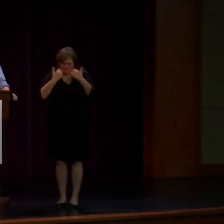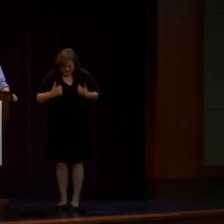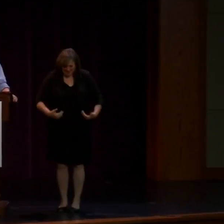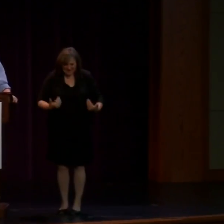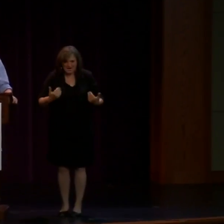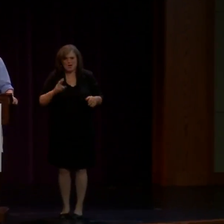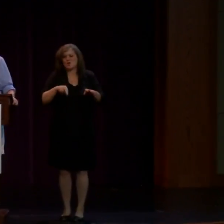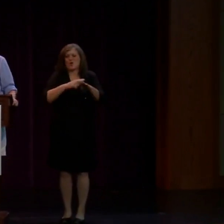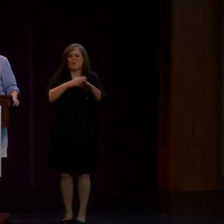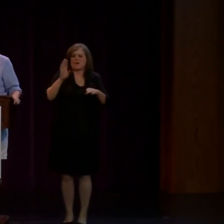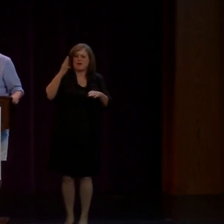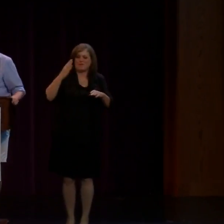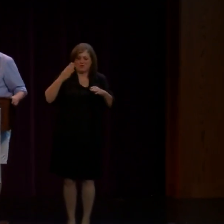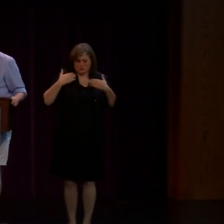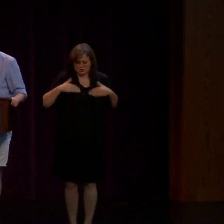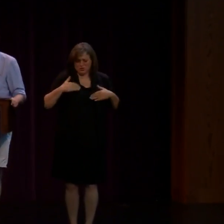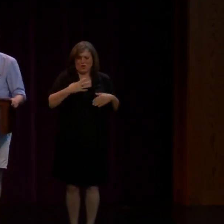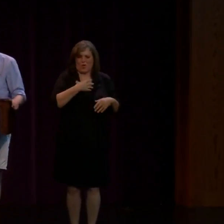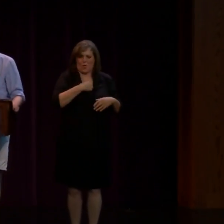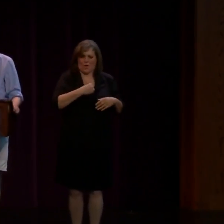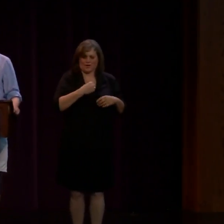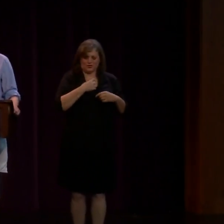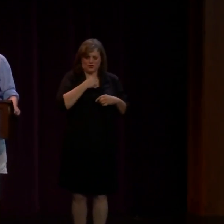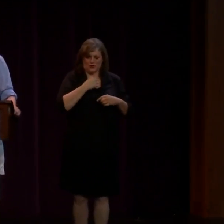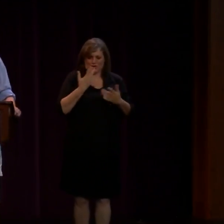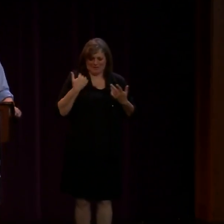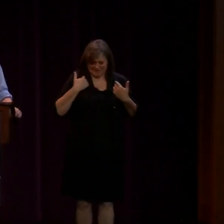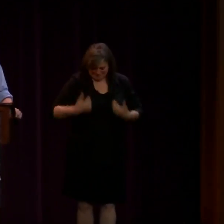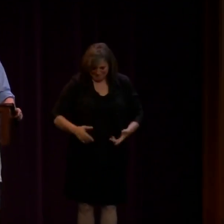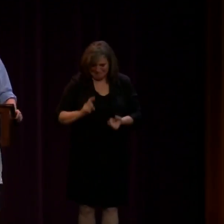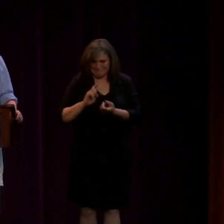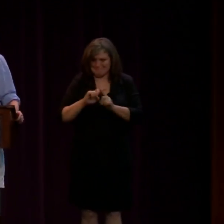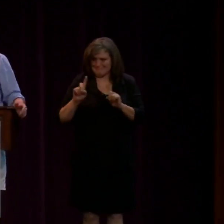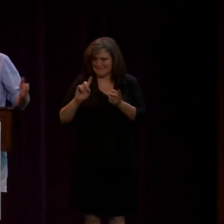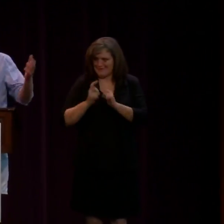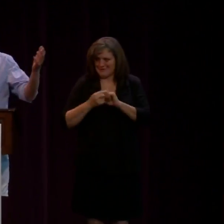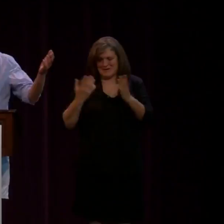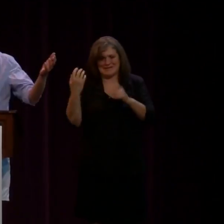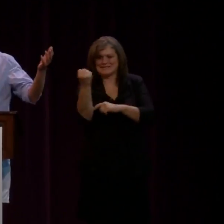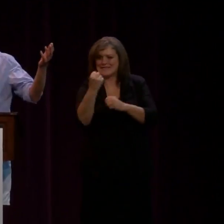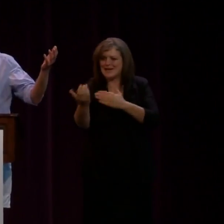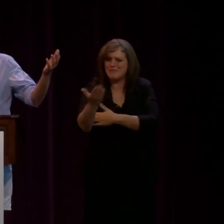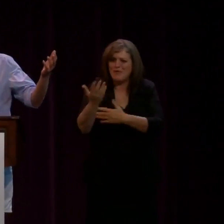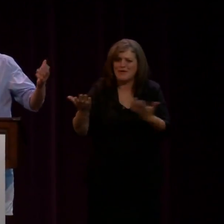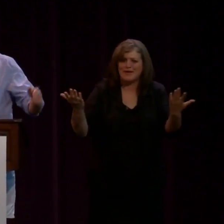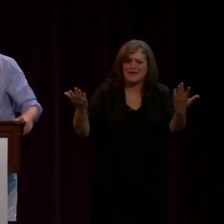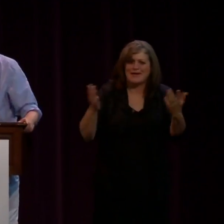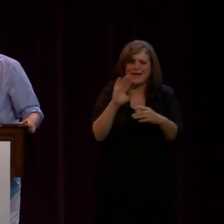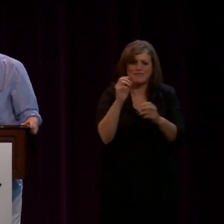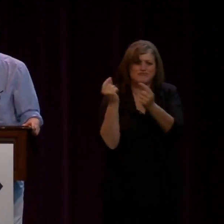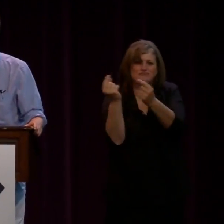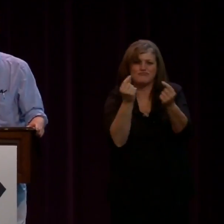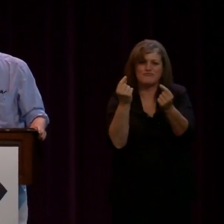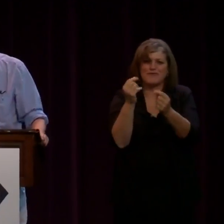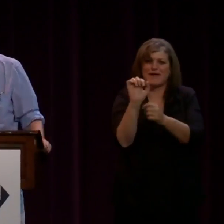MY BLUE SUIT AND WHITE SHIRT. BUT IT'S SATURDAY MORNING. IT'S ERRAND DAY, RIGHT?